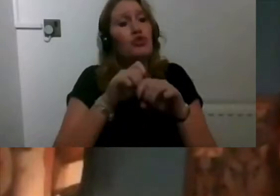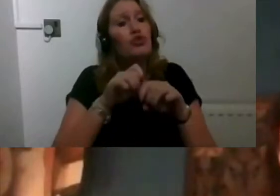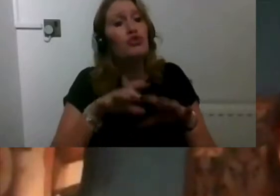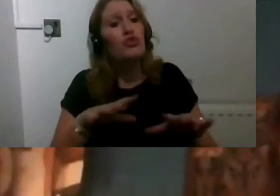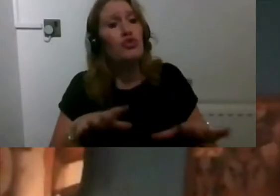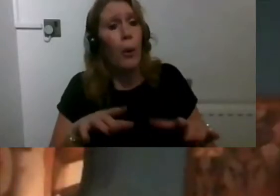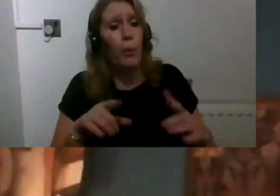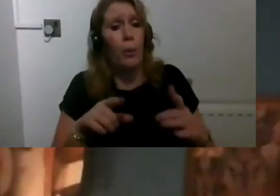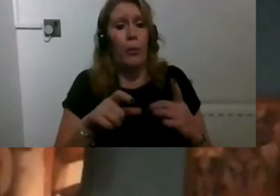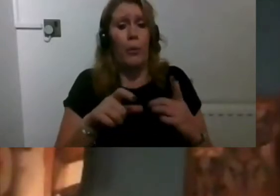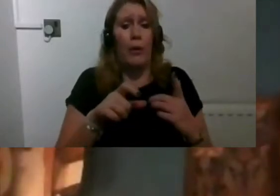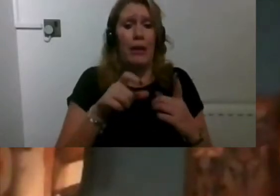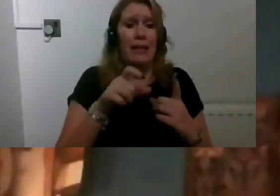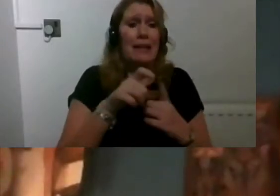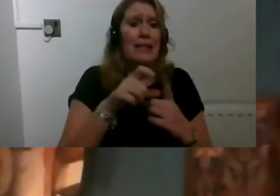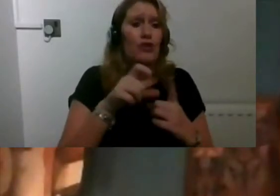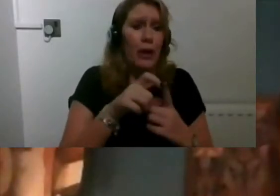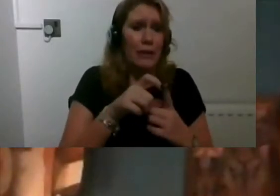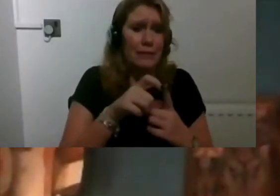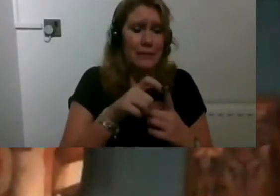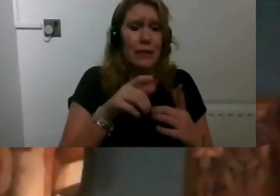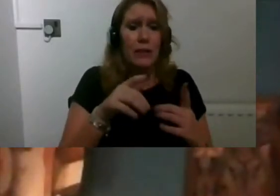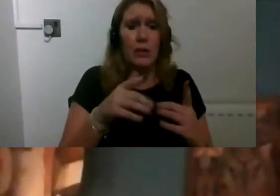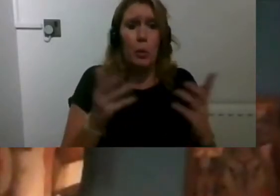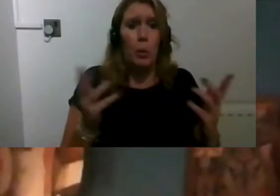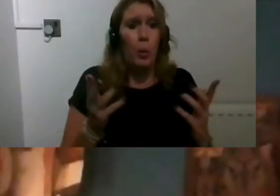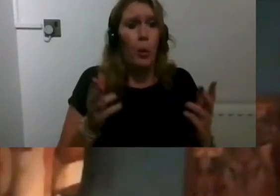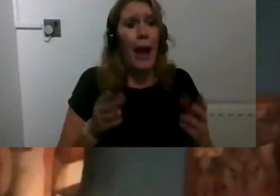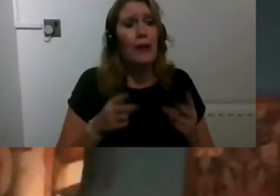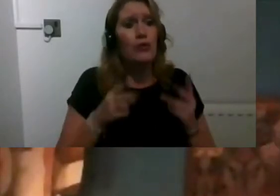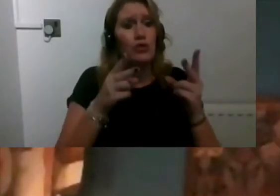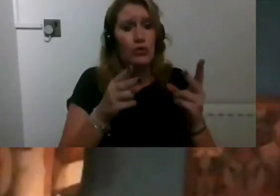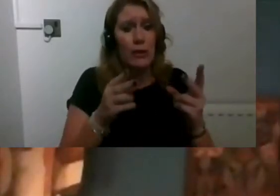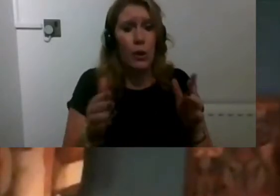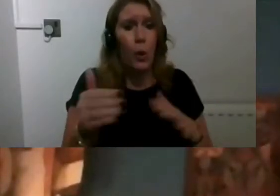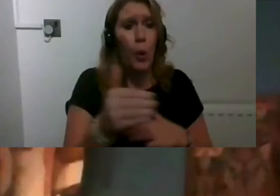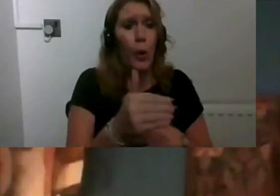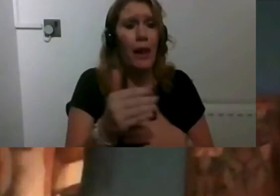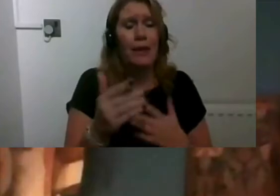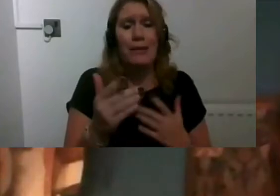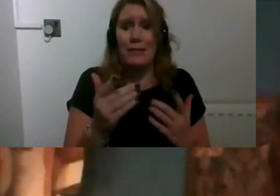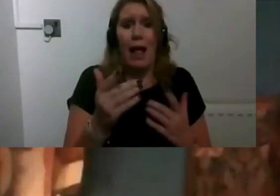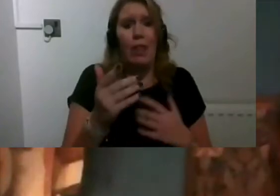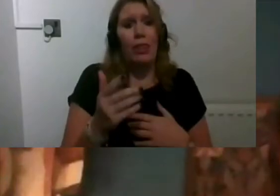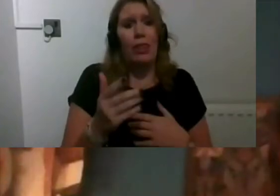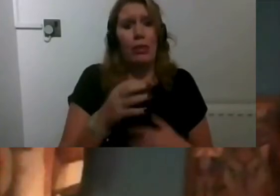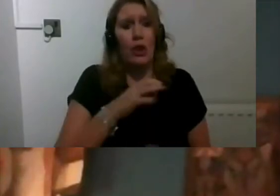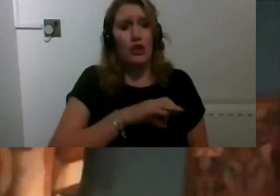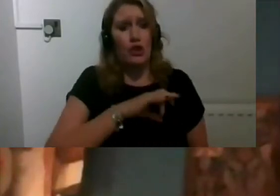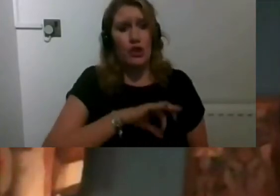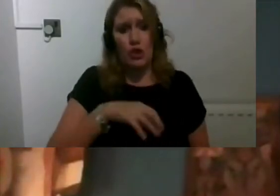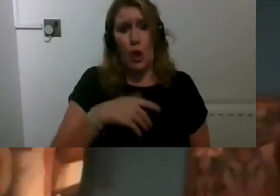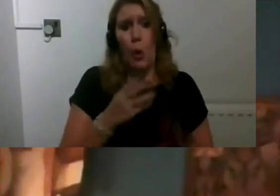street corners and the dole queue. Today we are ridden with greed and grins